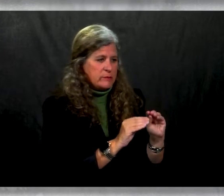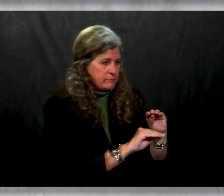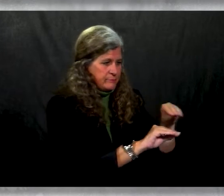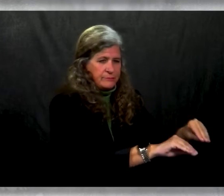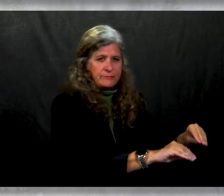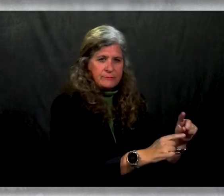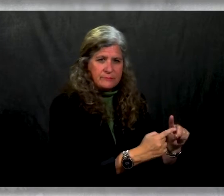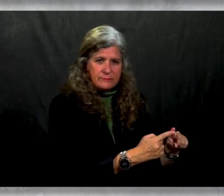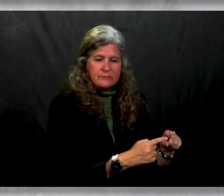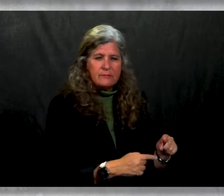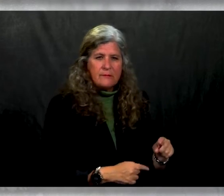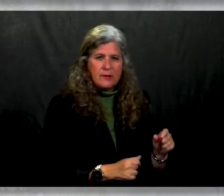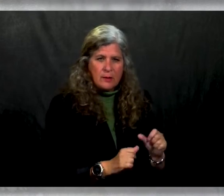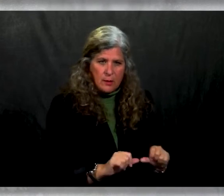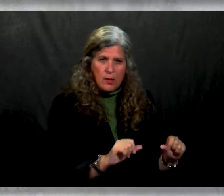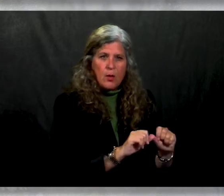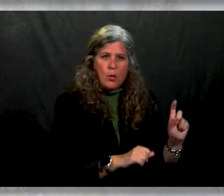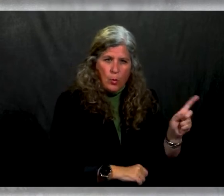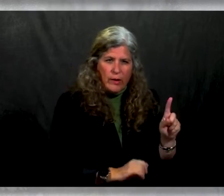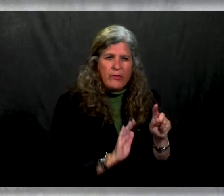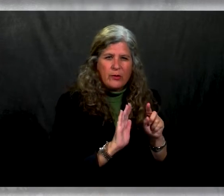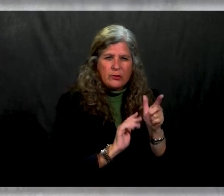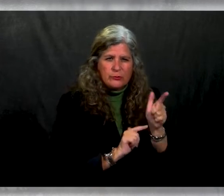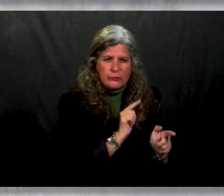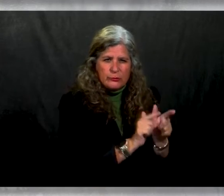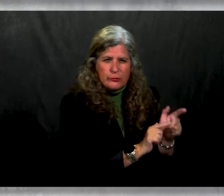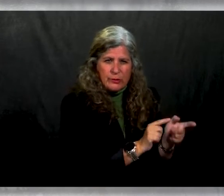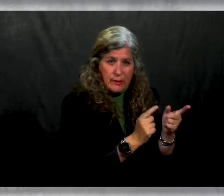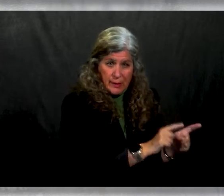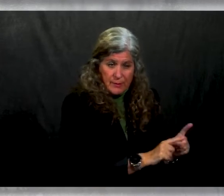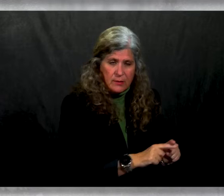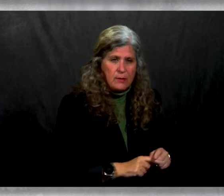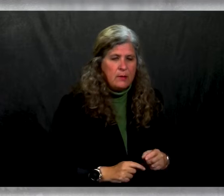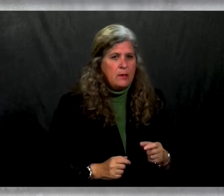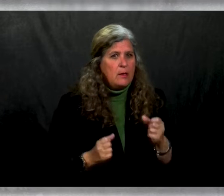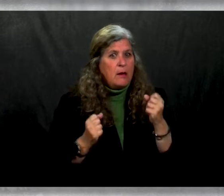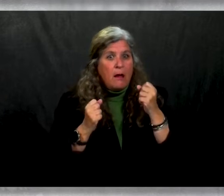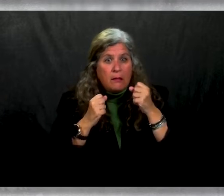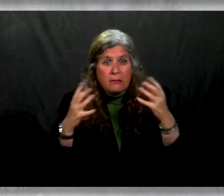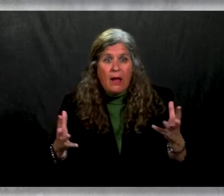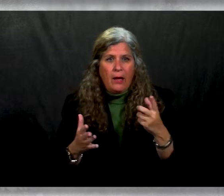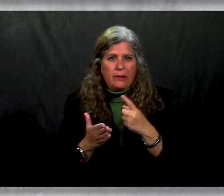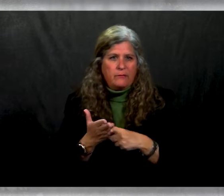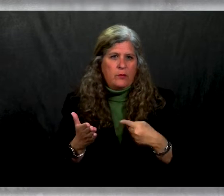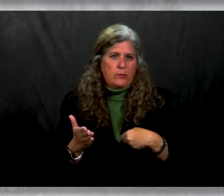at the very site of the shooting. And a lot of what we know about this whole phase,